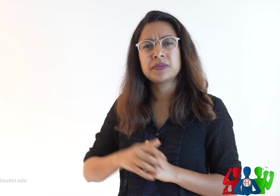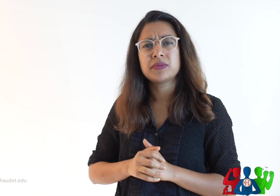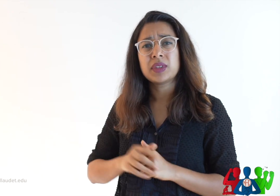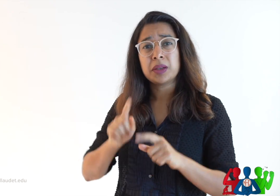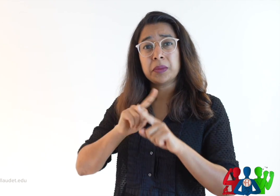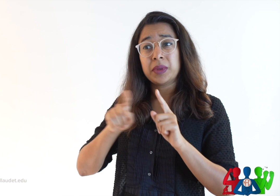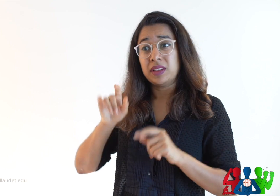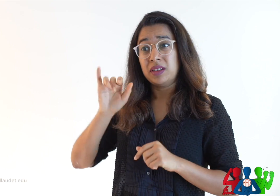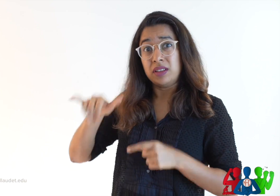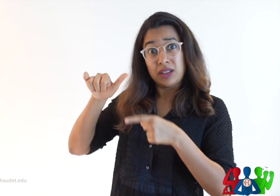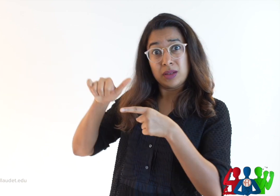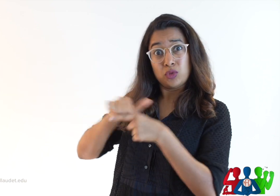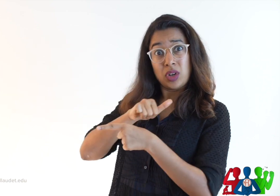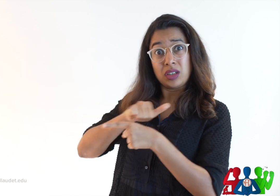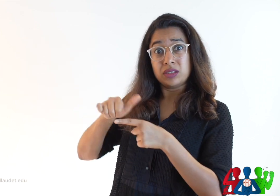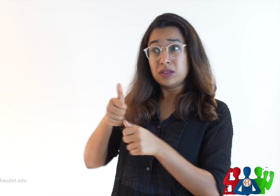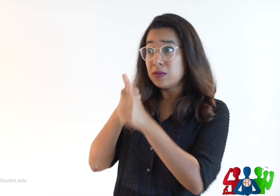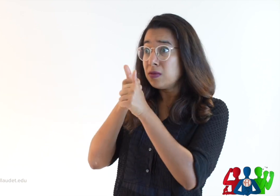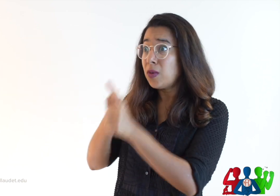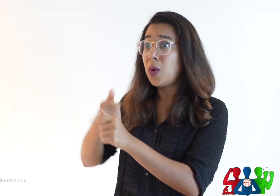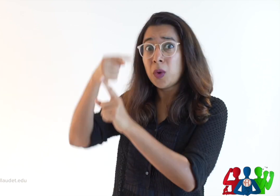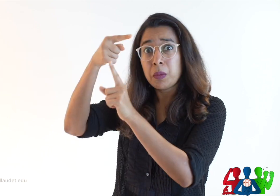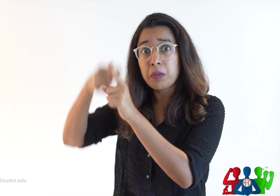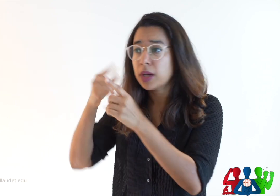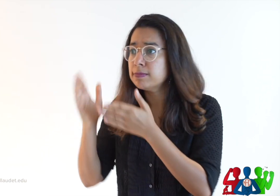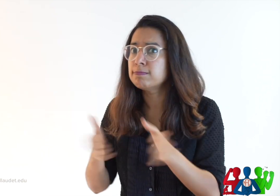I’m sure that we as teachers have good intentions, but we have